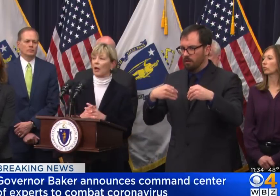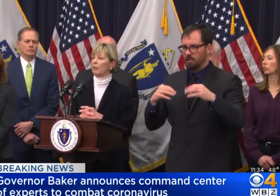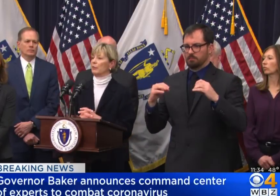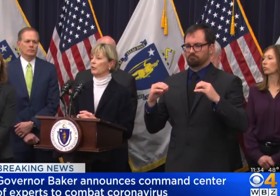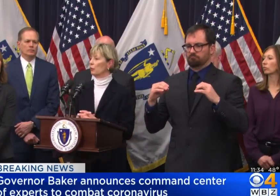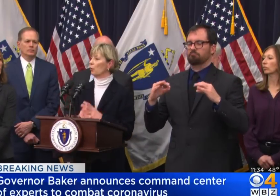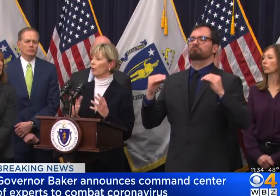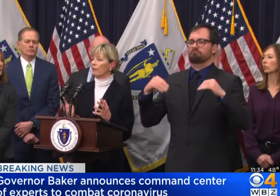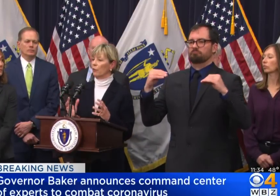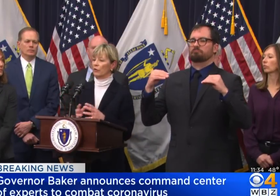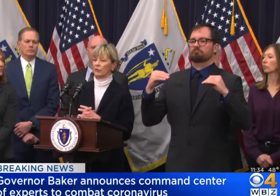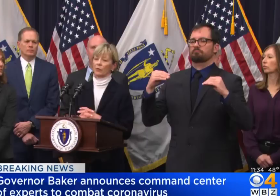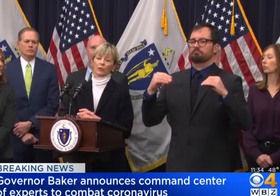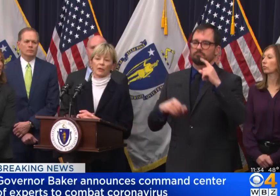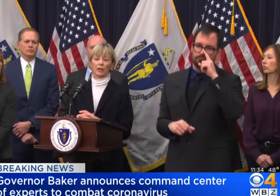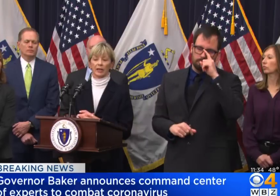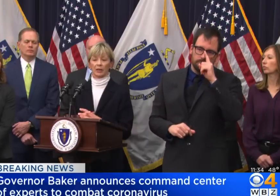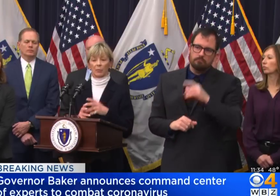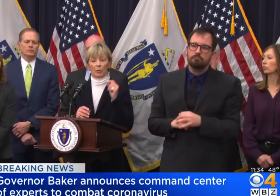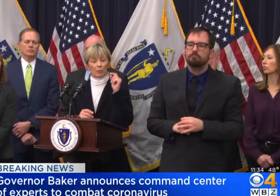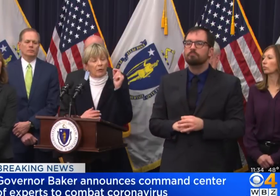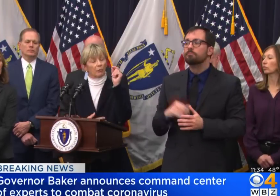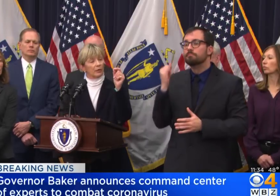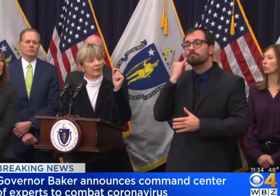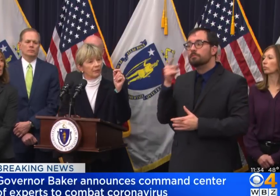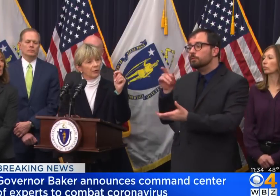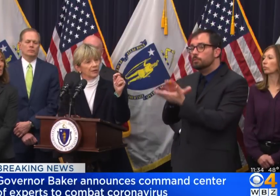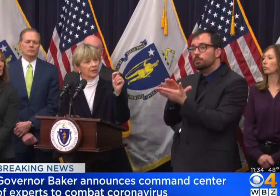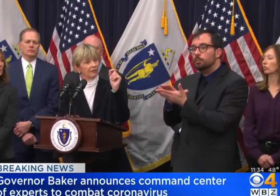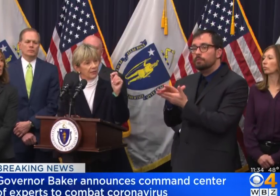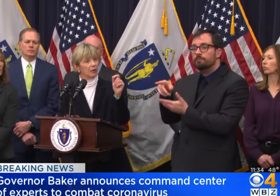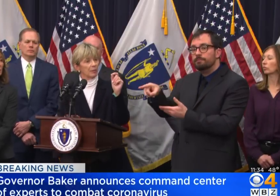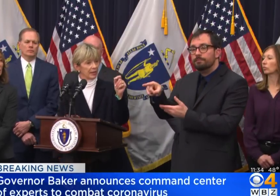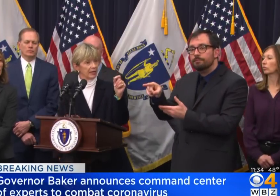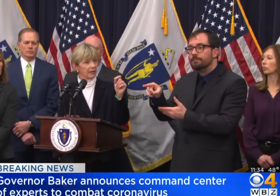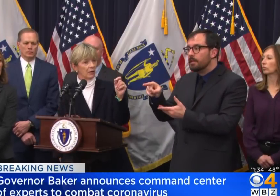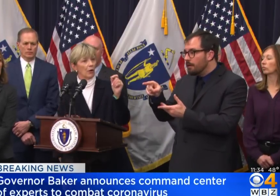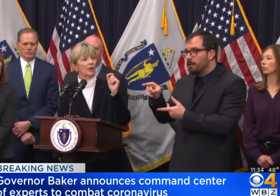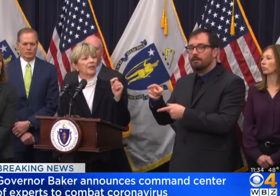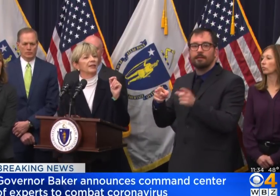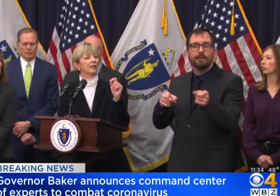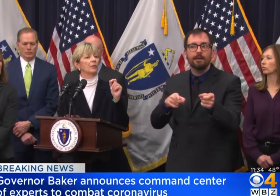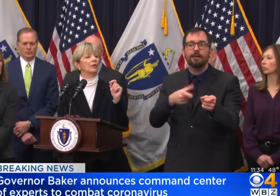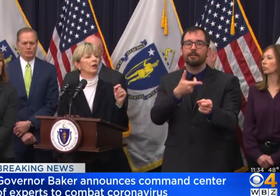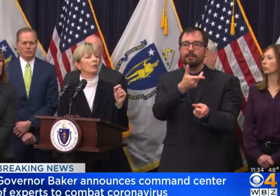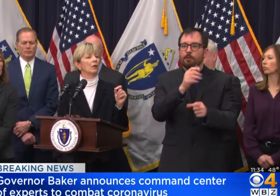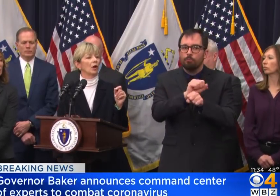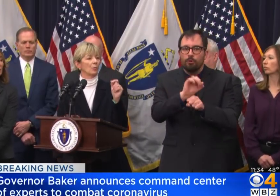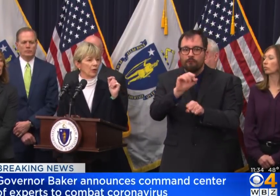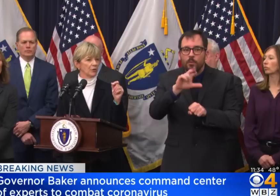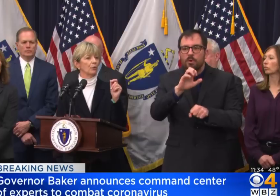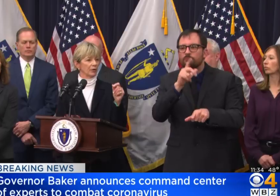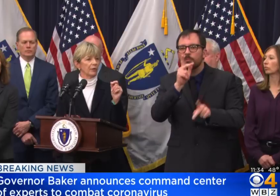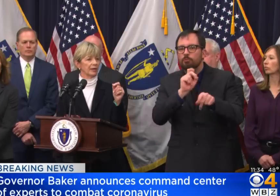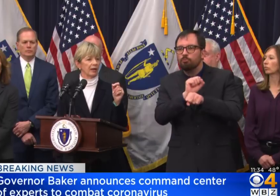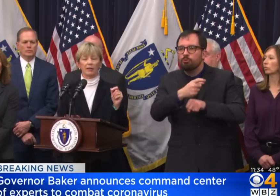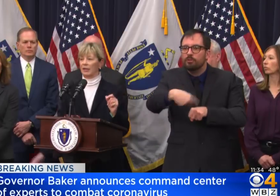THIS CABINET WILL TAKE IT ON OR IT IS SOMETHING THAT CROSSES MULTIPLE AGENCIES. WHETHER GOVERNMENT CHANGES AROUND SCHOOLS TO WORK FORCE OR